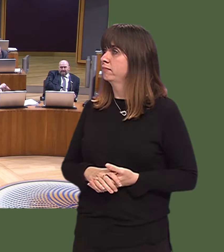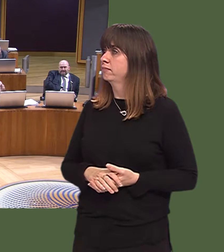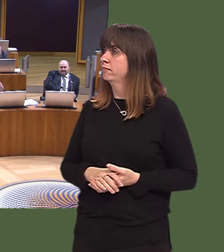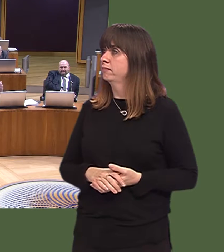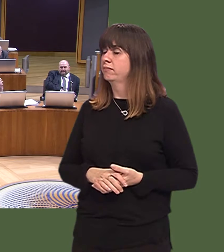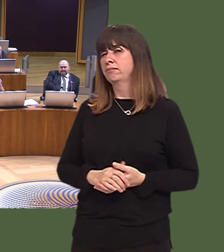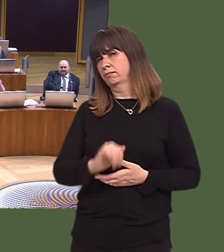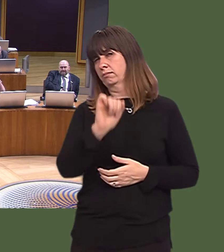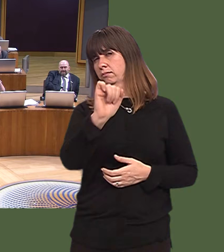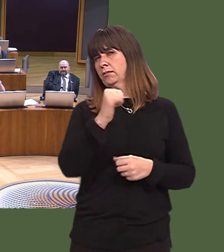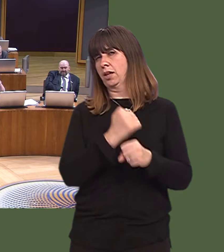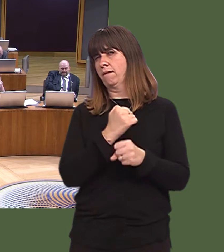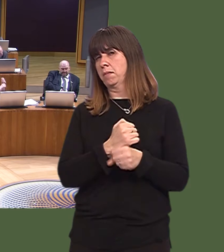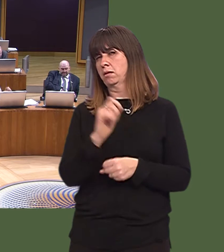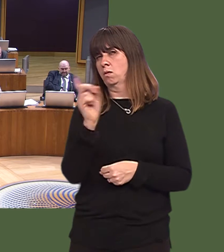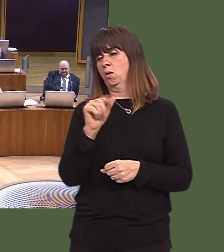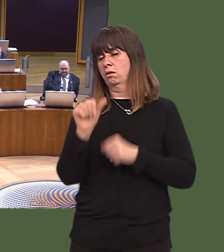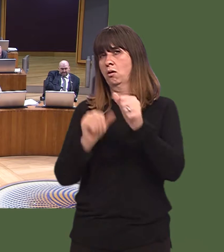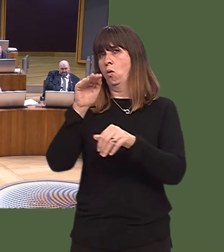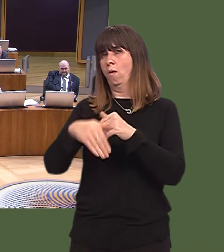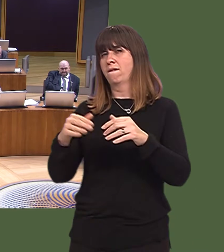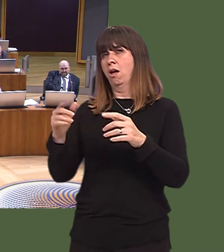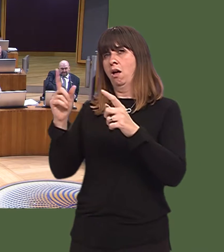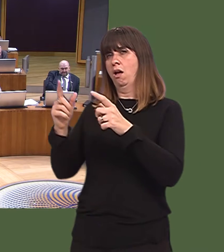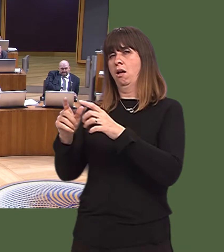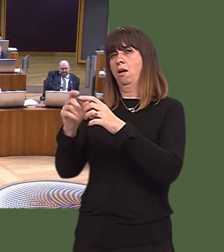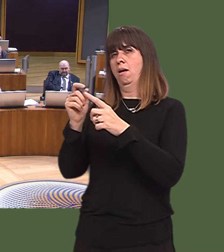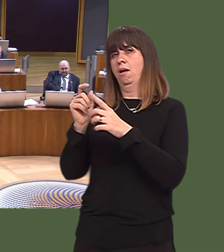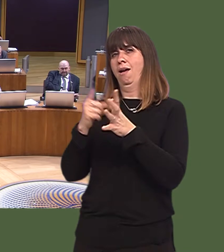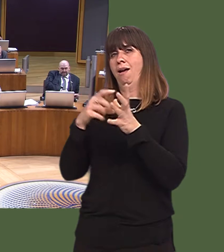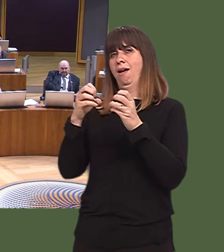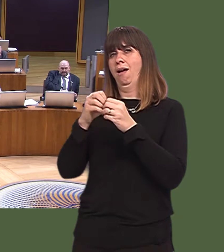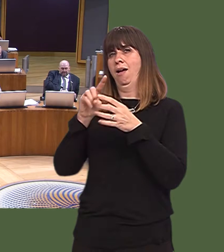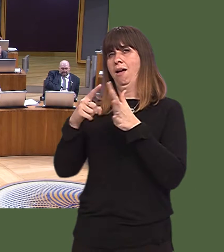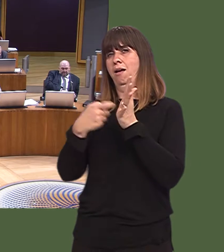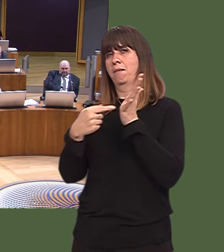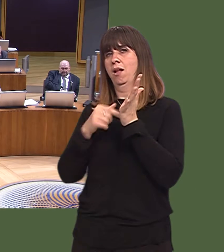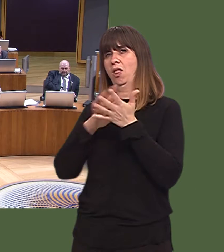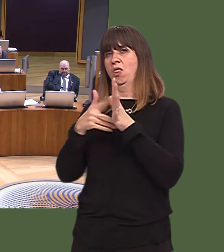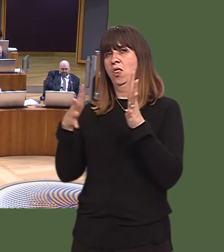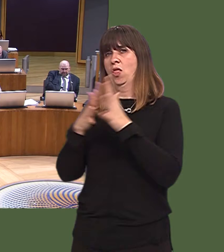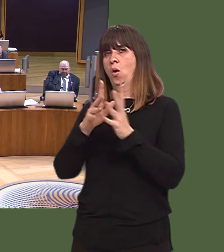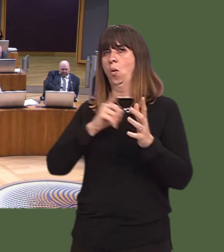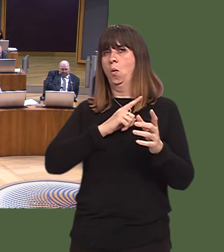What steps is the Welsh Government taking regarding Aberthaw power station following the decision of the European Court of Justice last September?